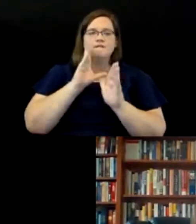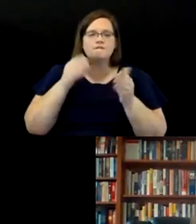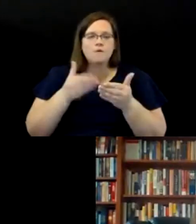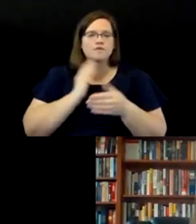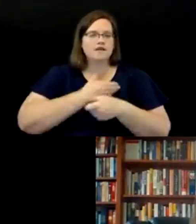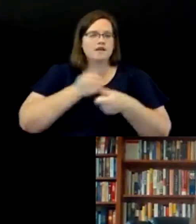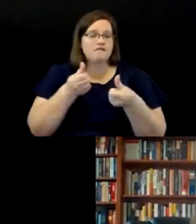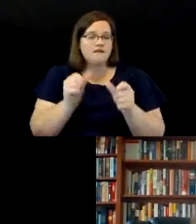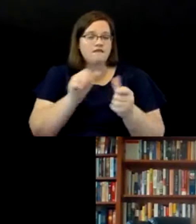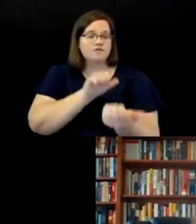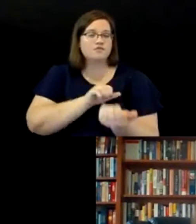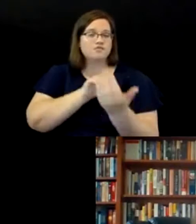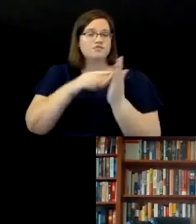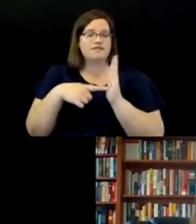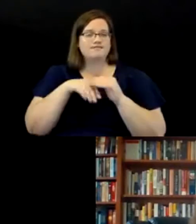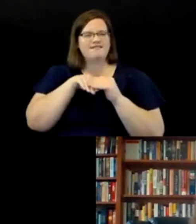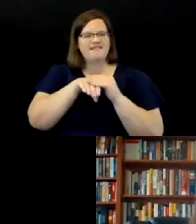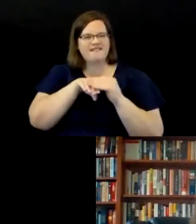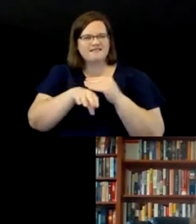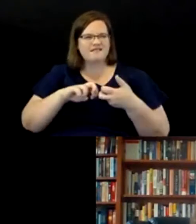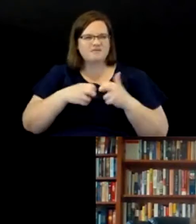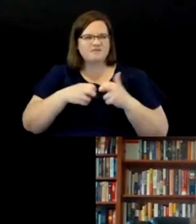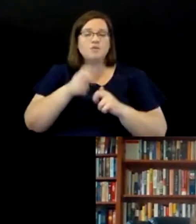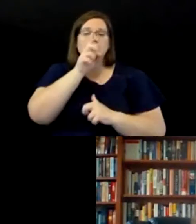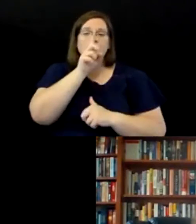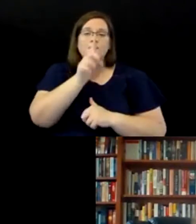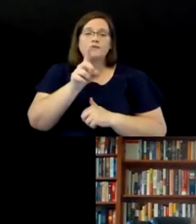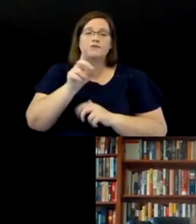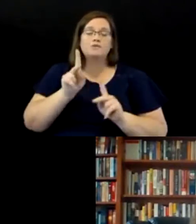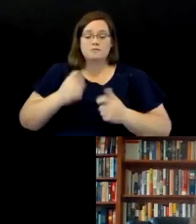address access issues to ensure that Vermonters with disabilities are able